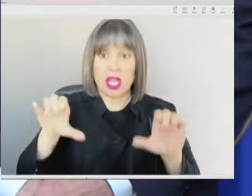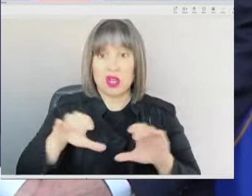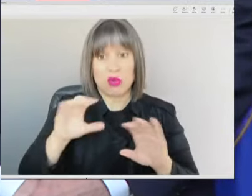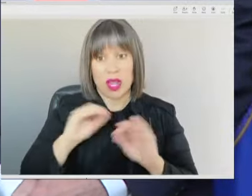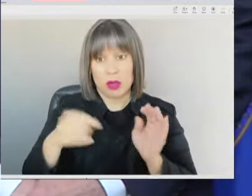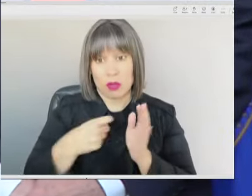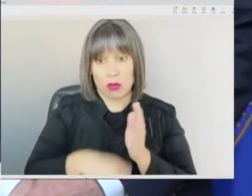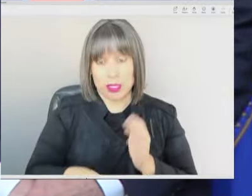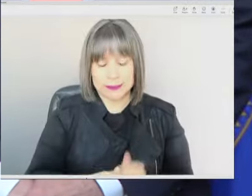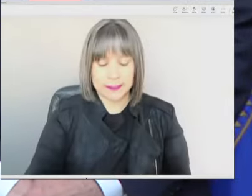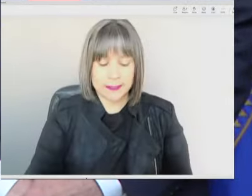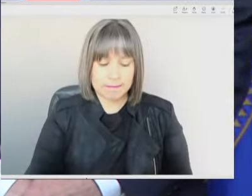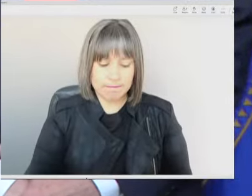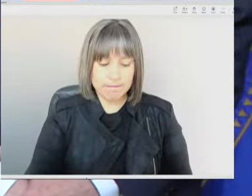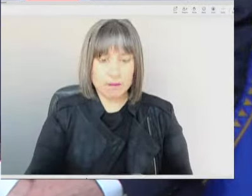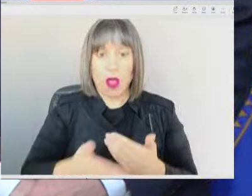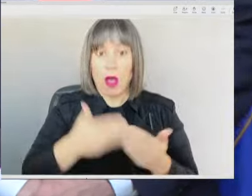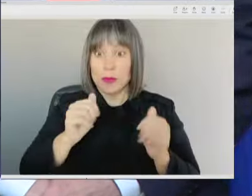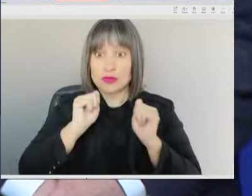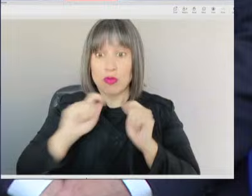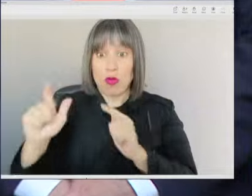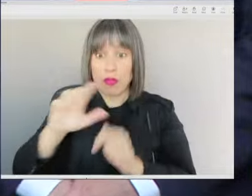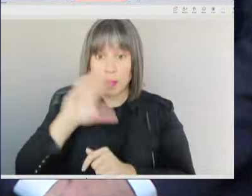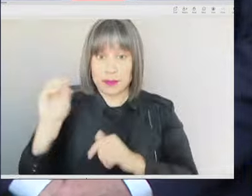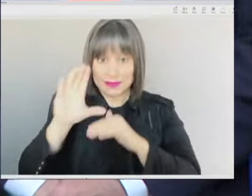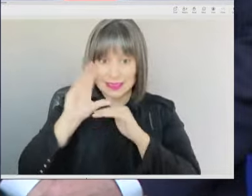Almost all of the companies discounted professional services or fixed their fees